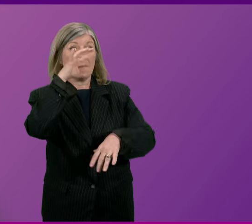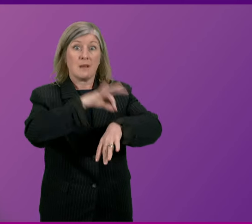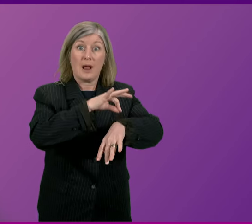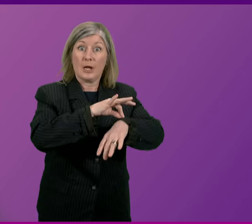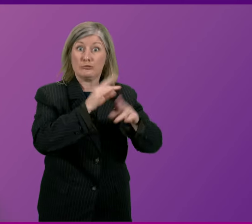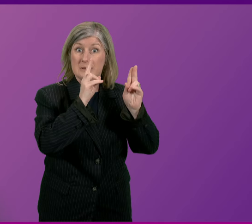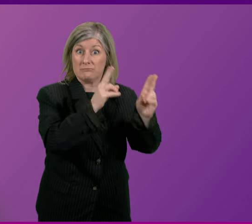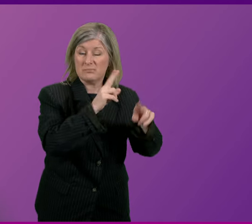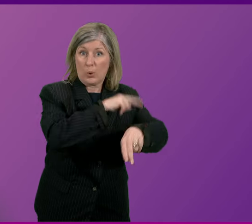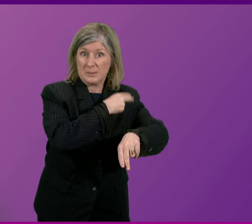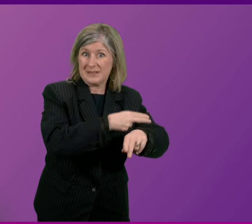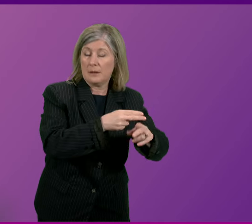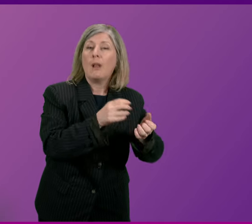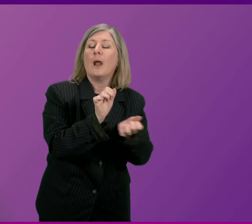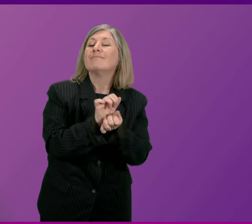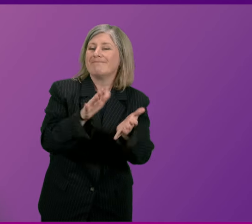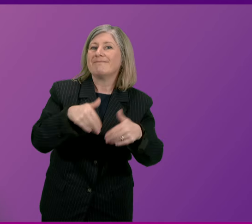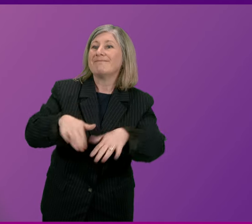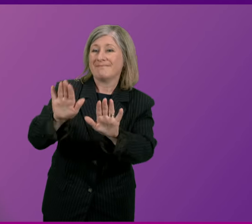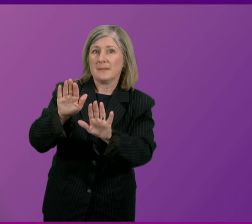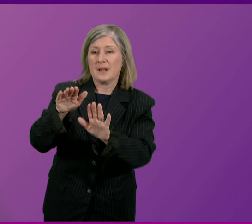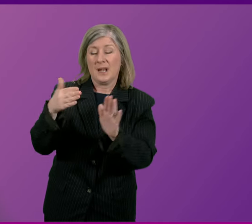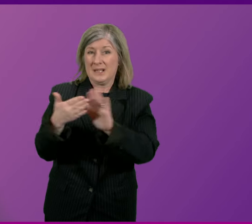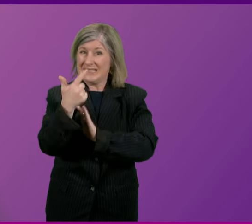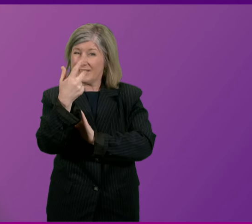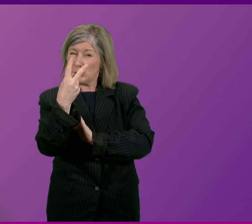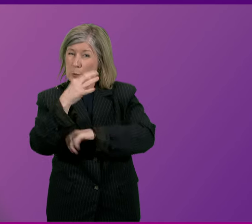they are at their most vulnerable to suicide. I understand that there is a requirement that